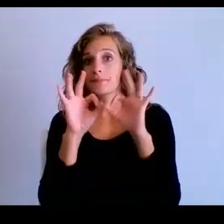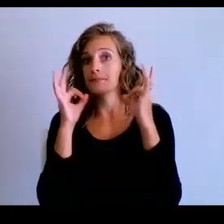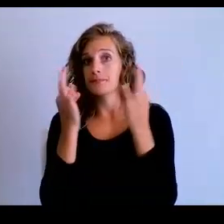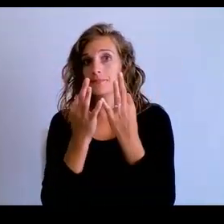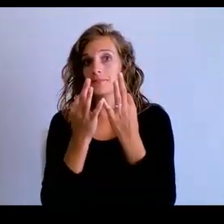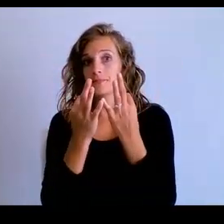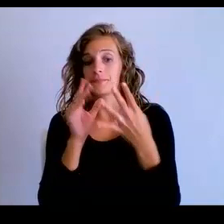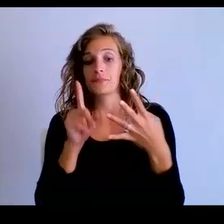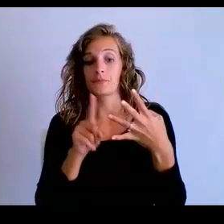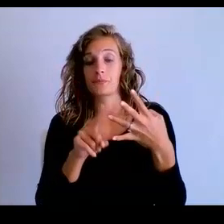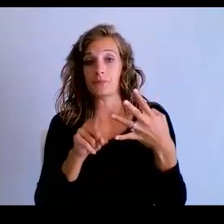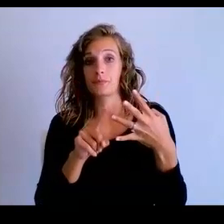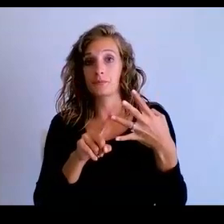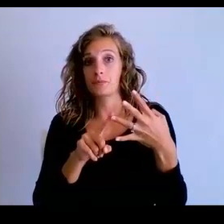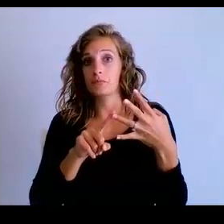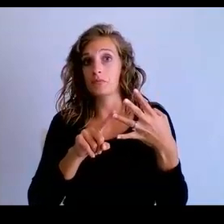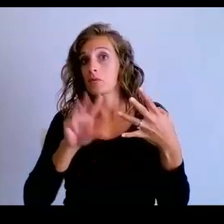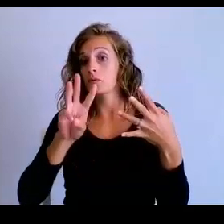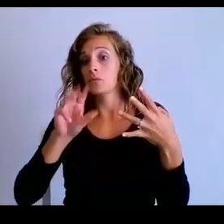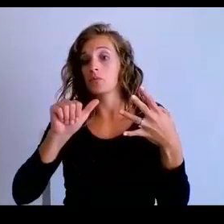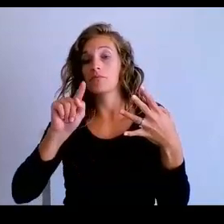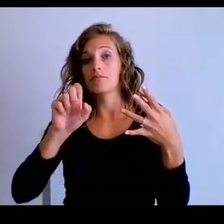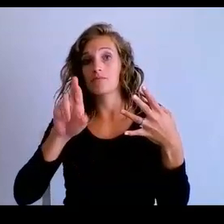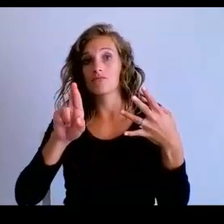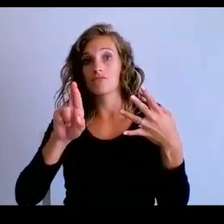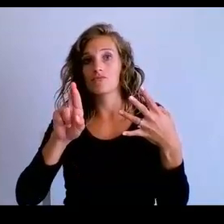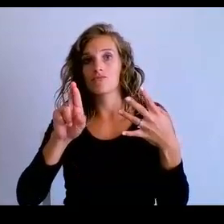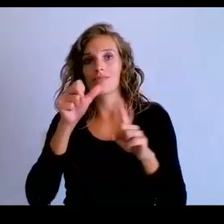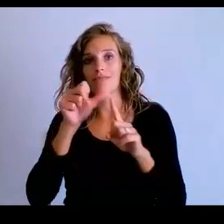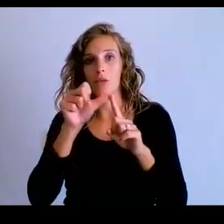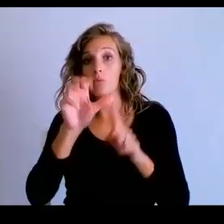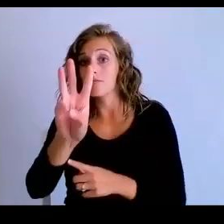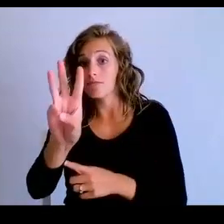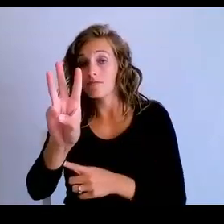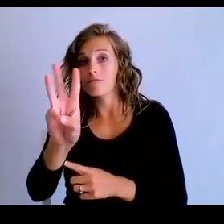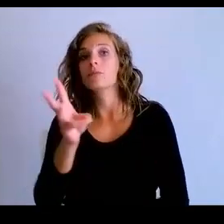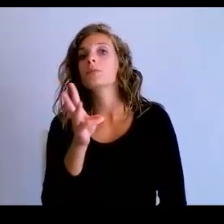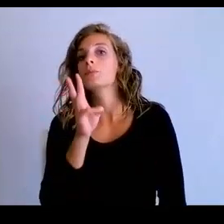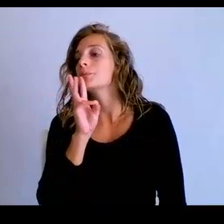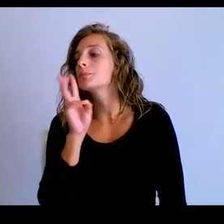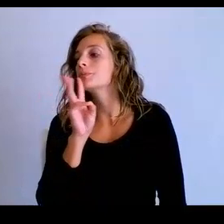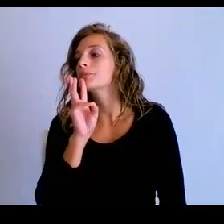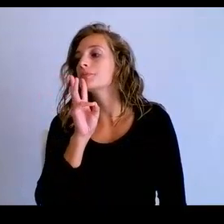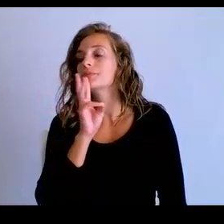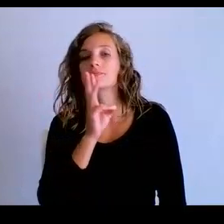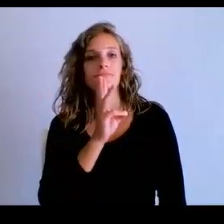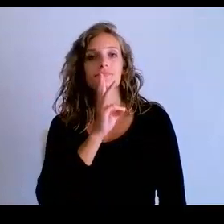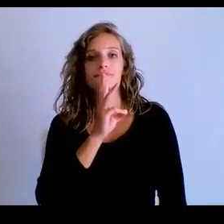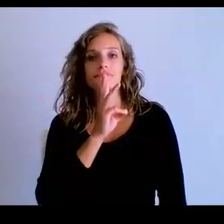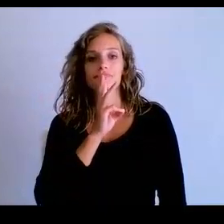family water starts with the letter w and then we sign water with the